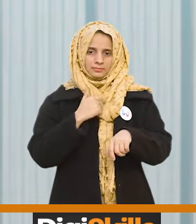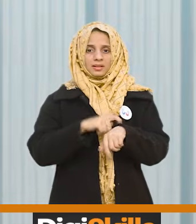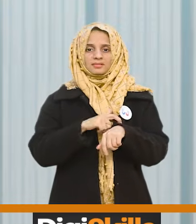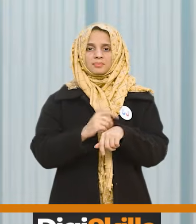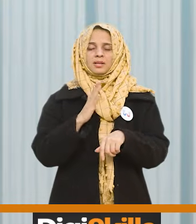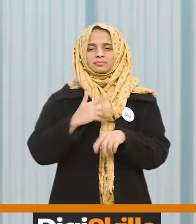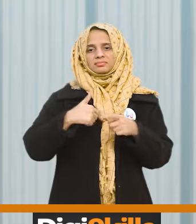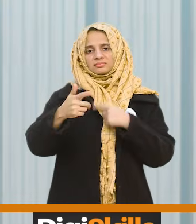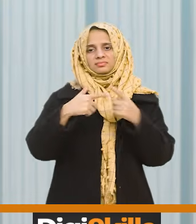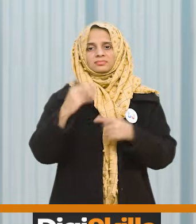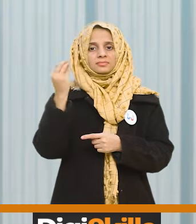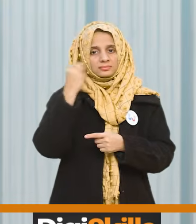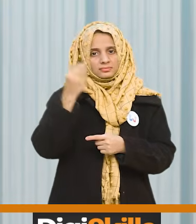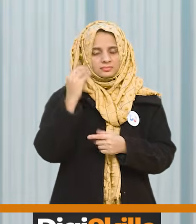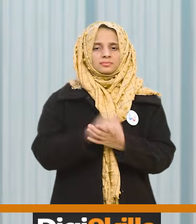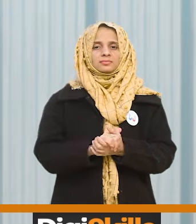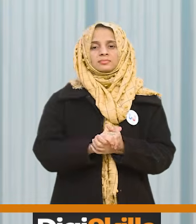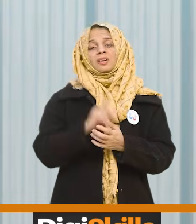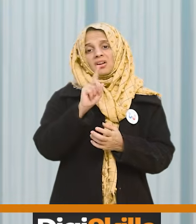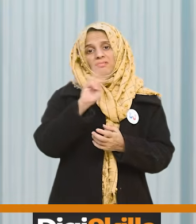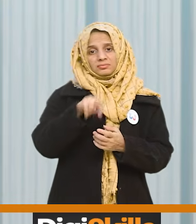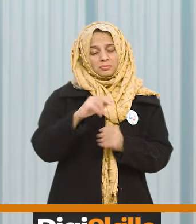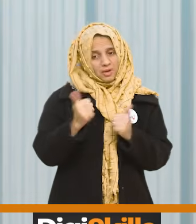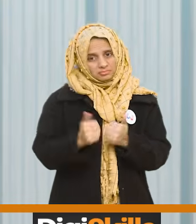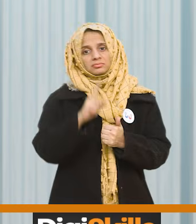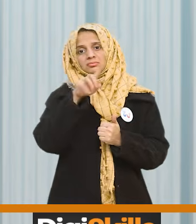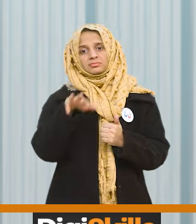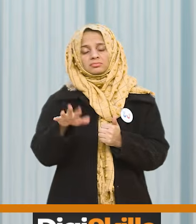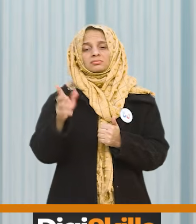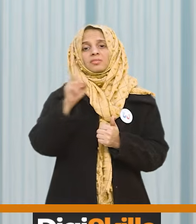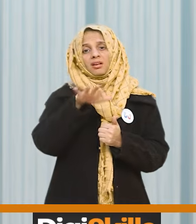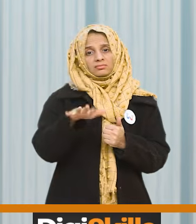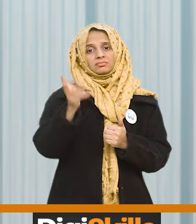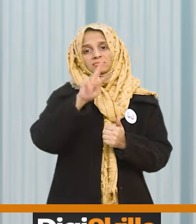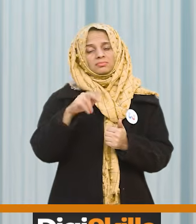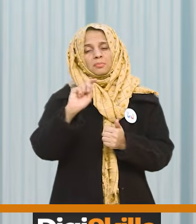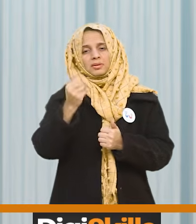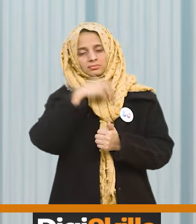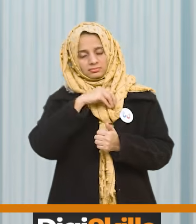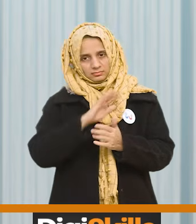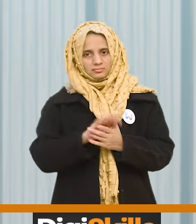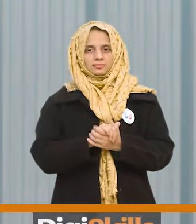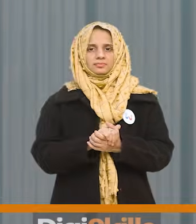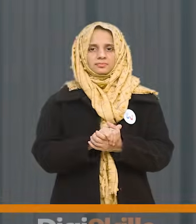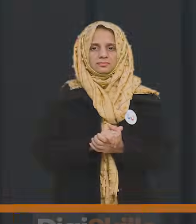I have learned this with time. Whoever can earn a dollar can also earn a hundred thousand dollars. Are you one of those?